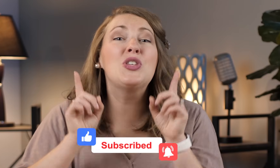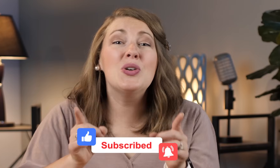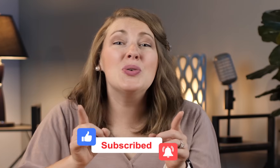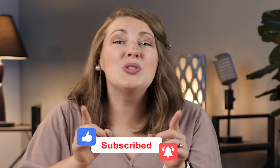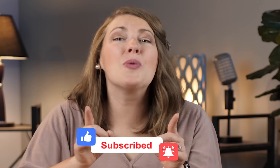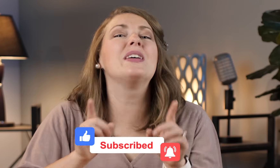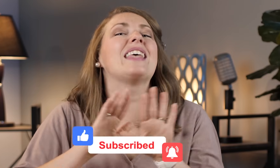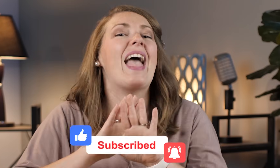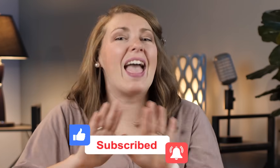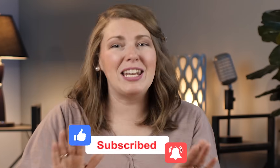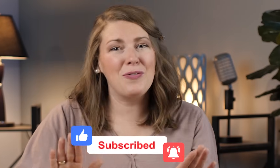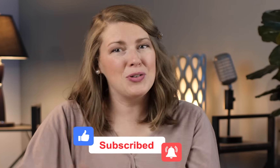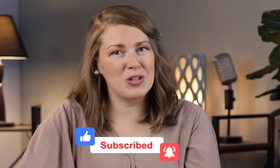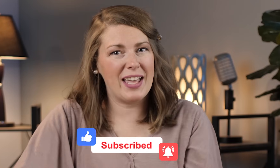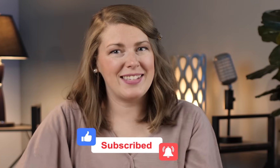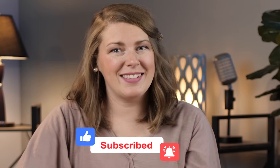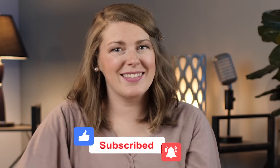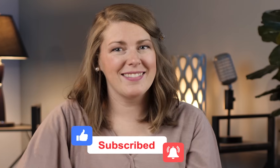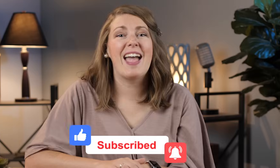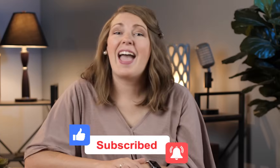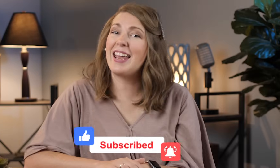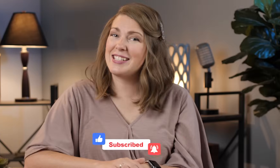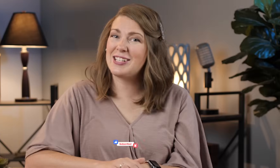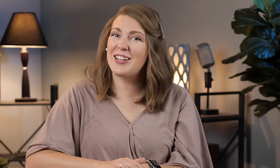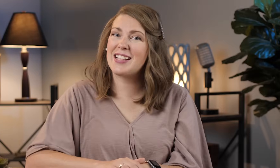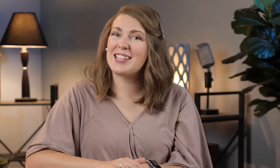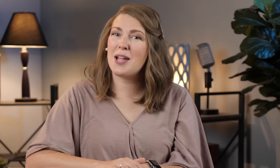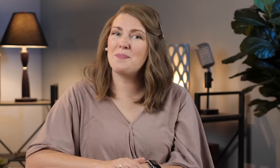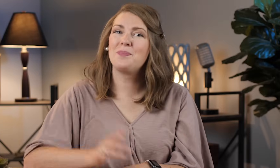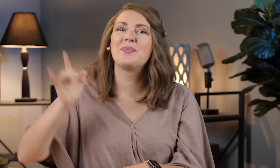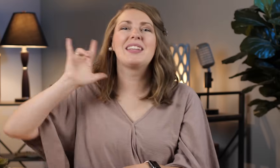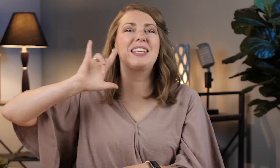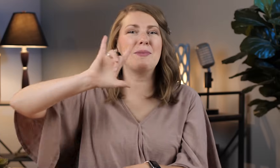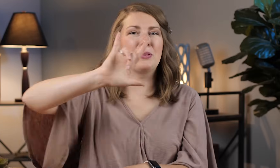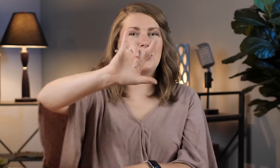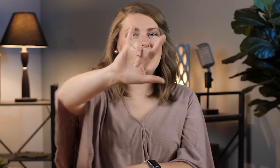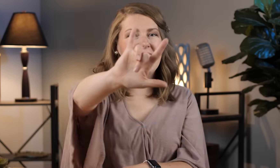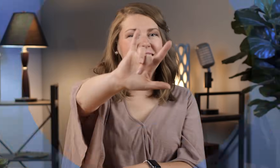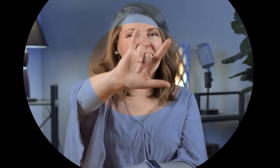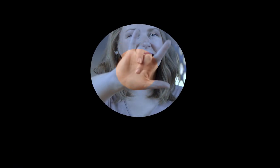you don't miss any future lessons and until next time keep learning how to sign 🤟